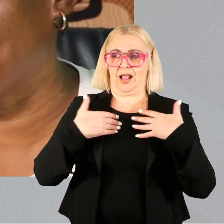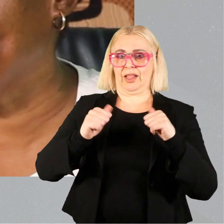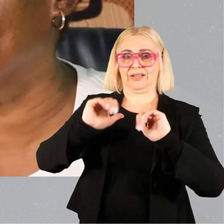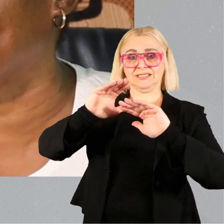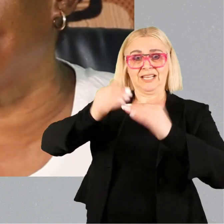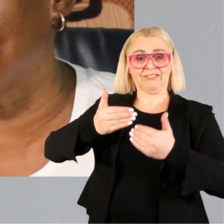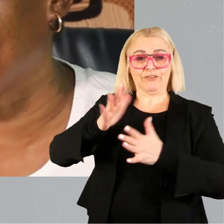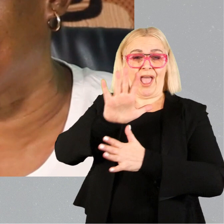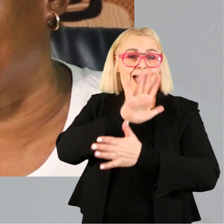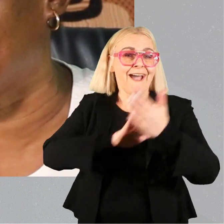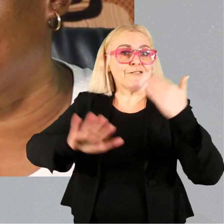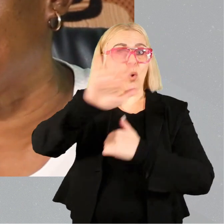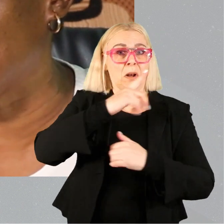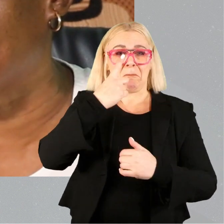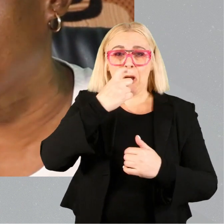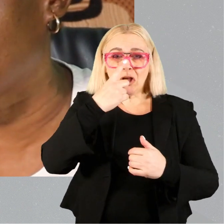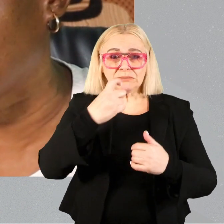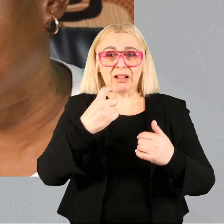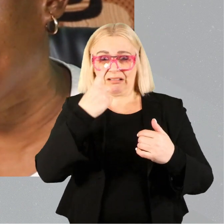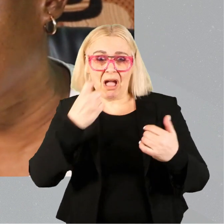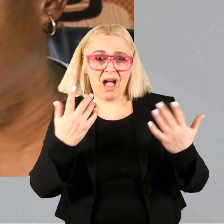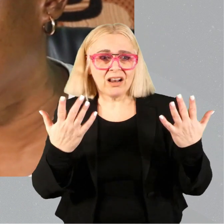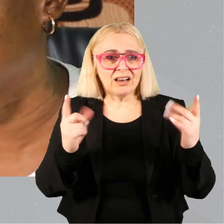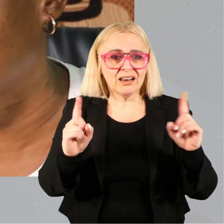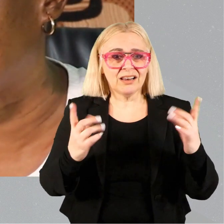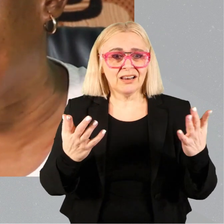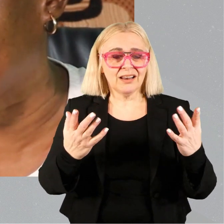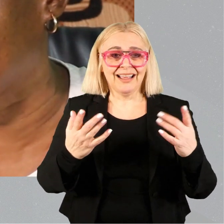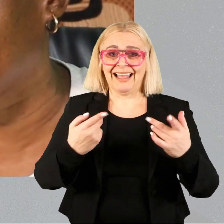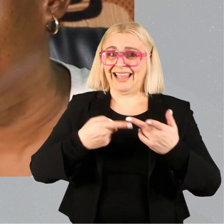Where the fear of Universal Health Coverage dissipates